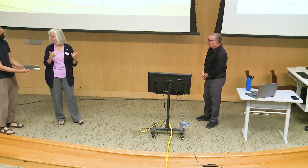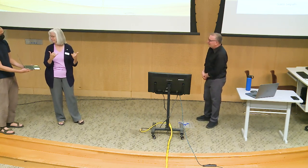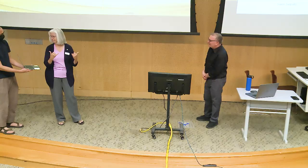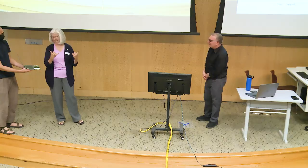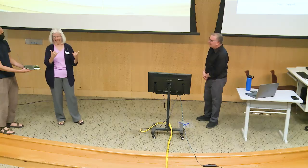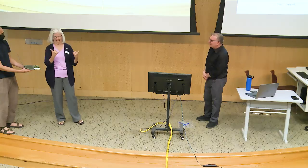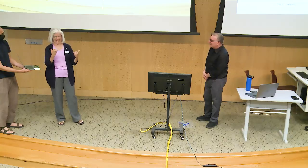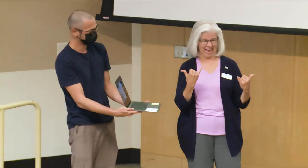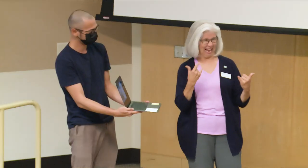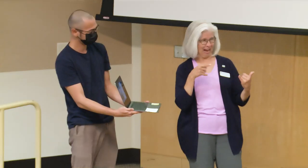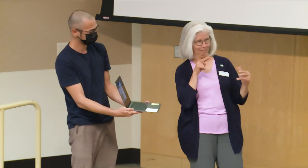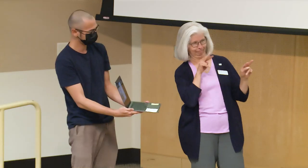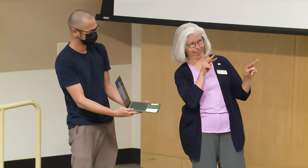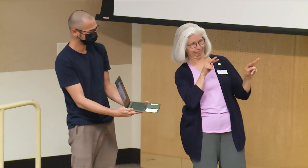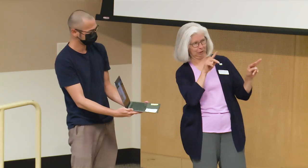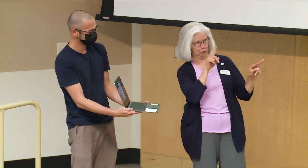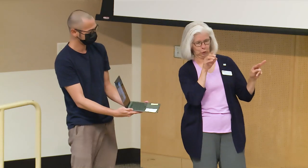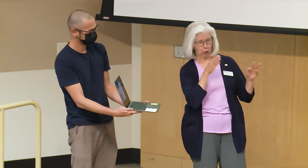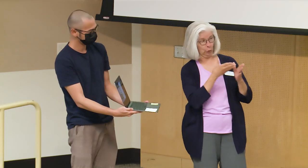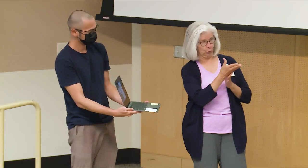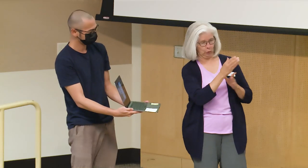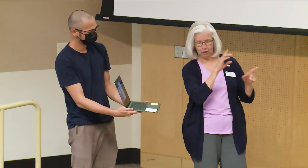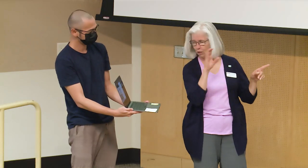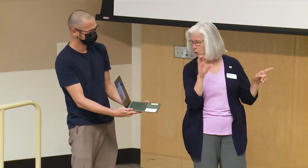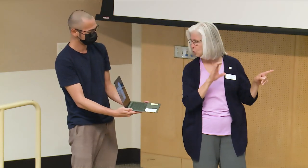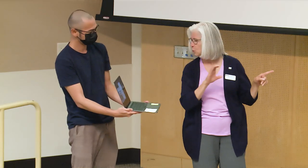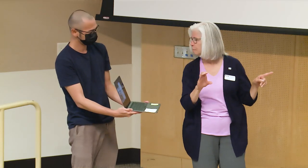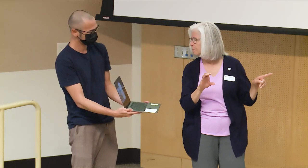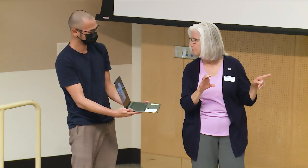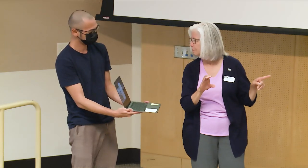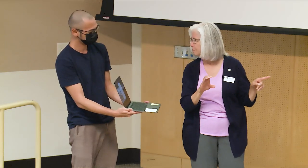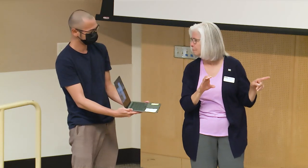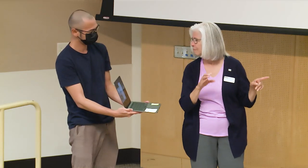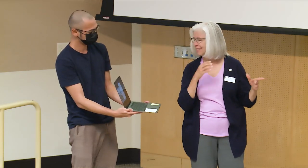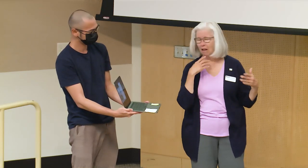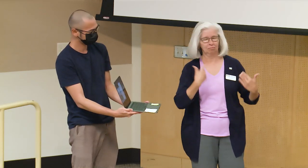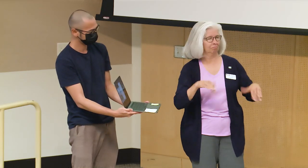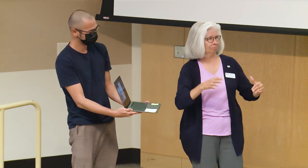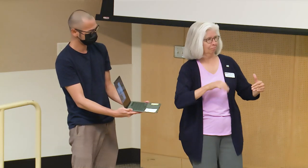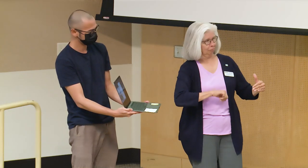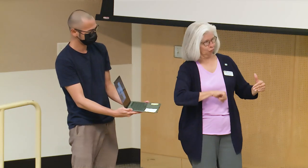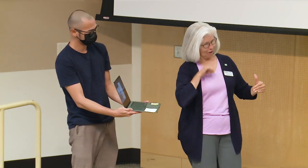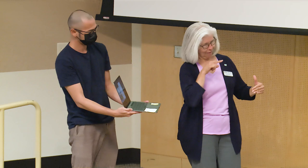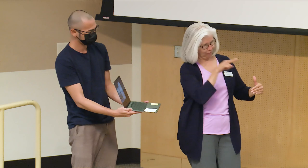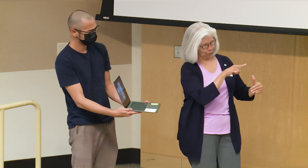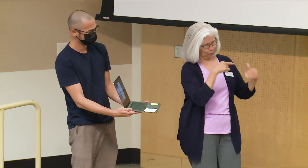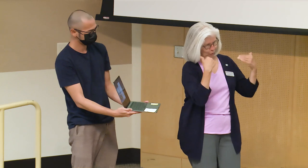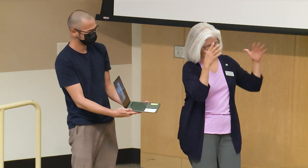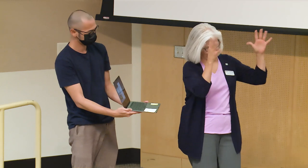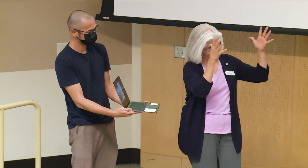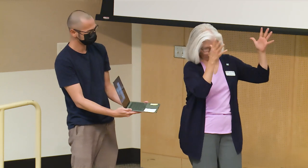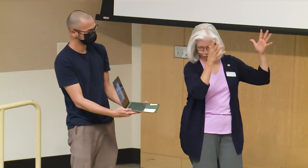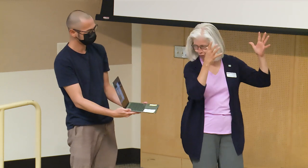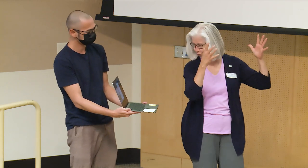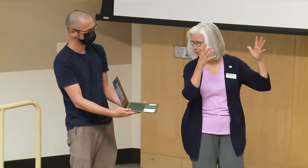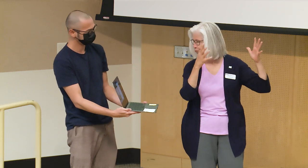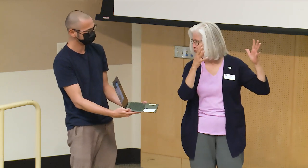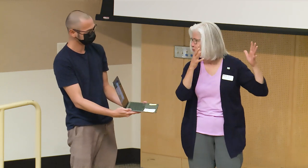She couldn't be here today, but she is asking her question through Zoom and she says,